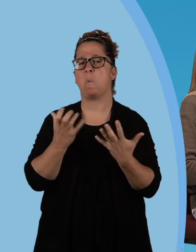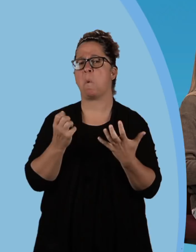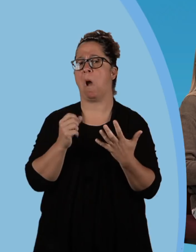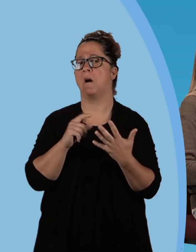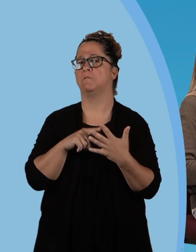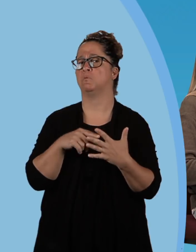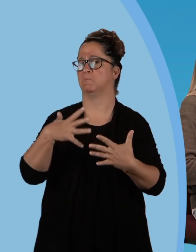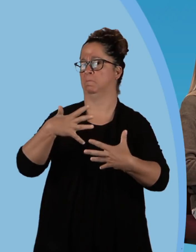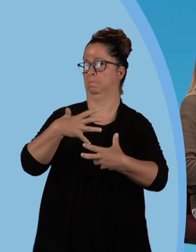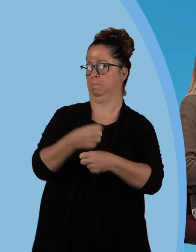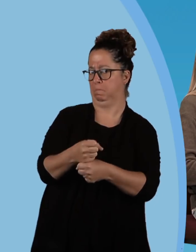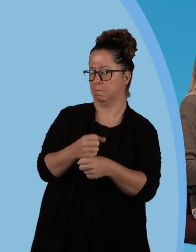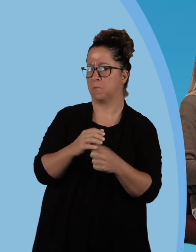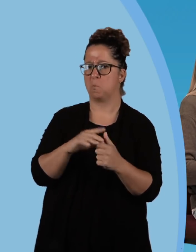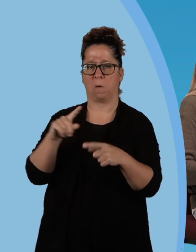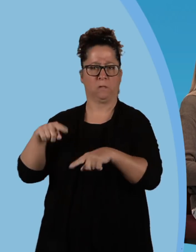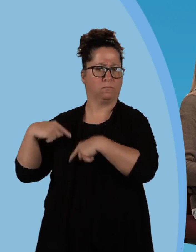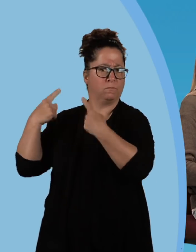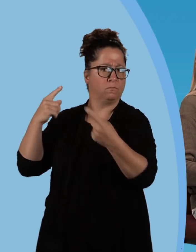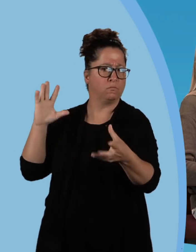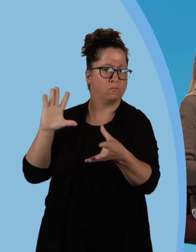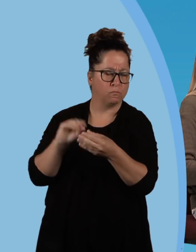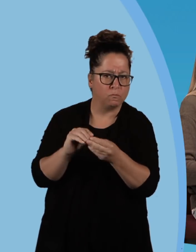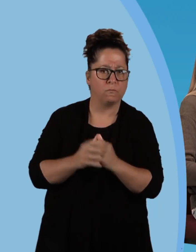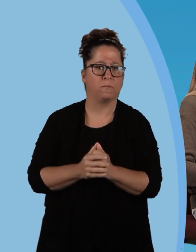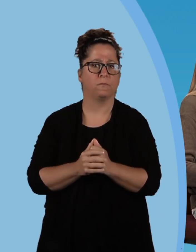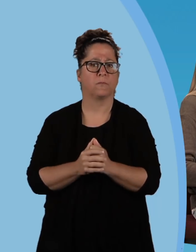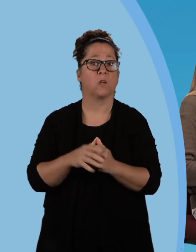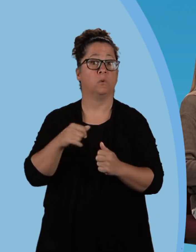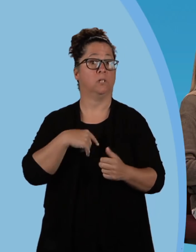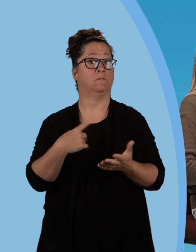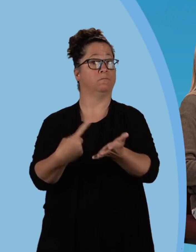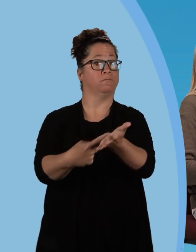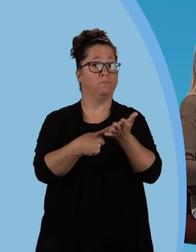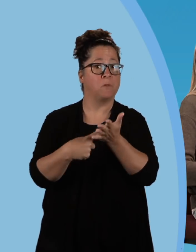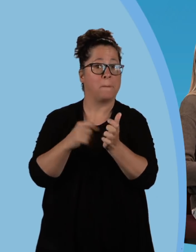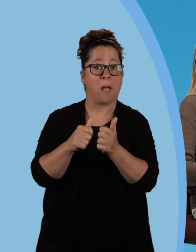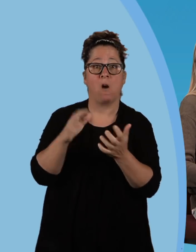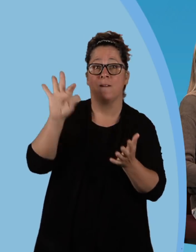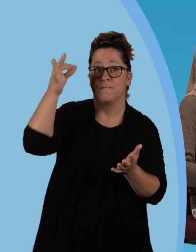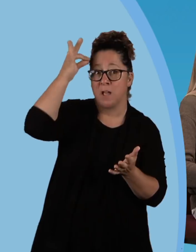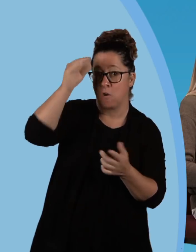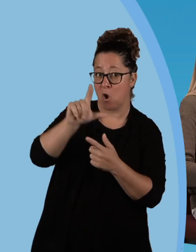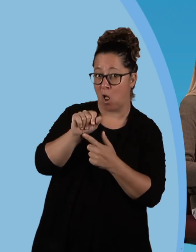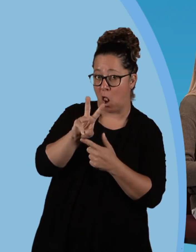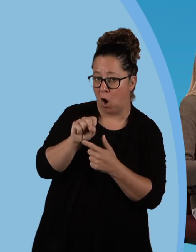so I'd like to take a few minutes to sort of summarize what we've gone through. We've talked about federal laws